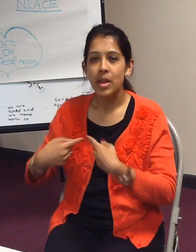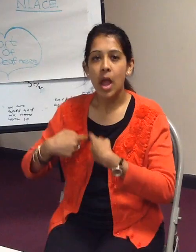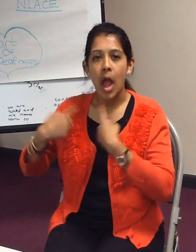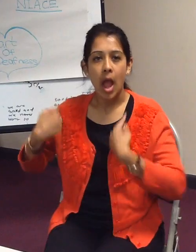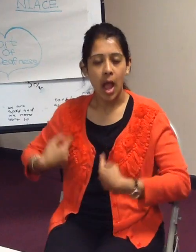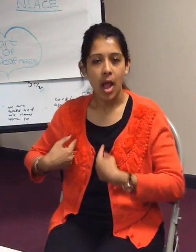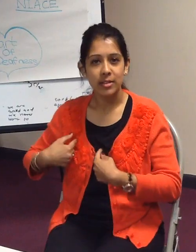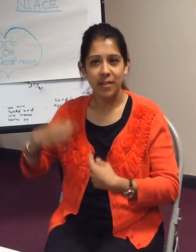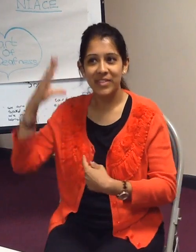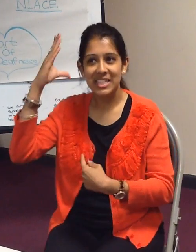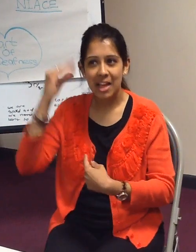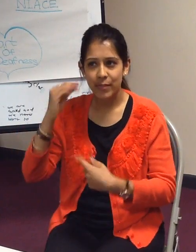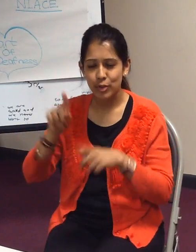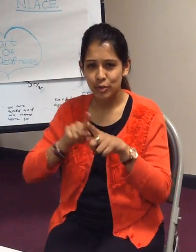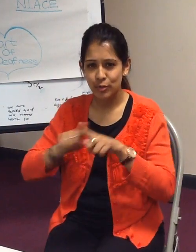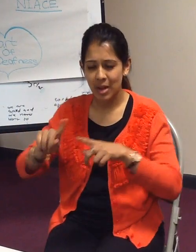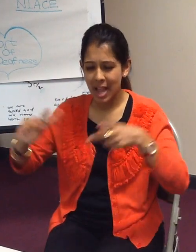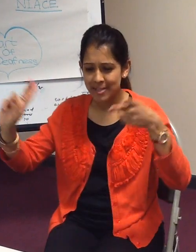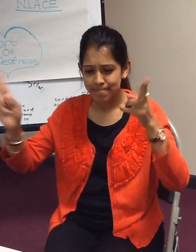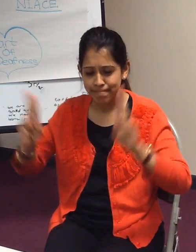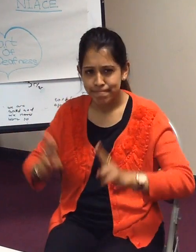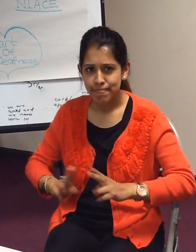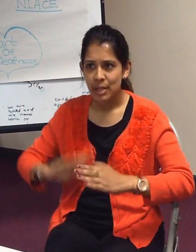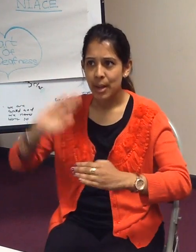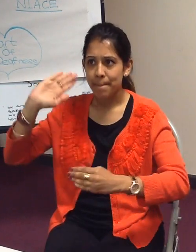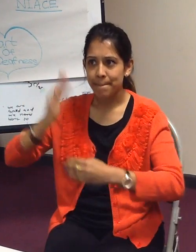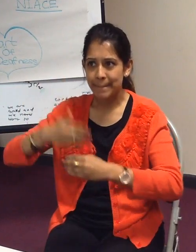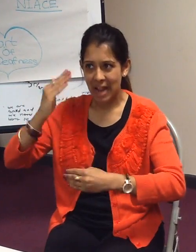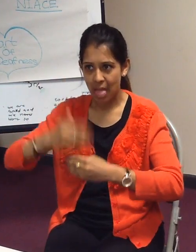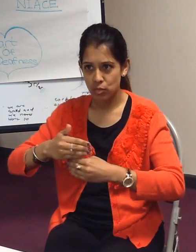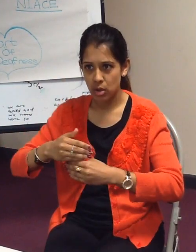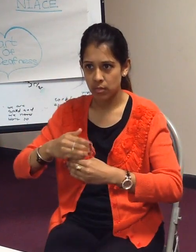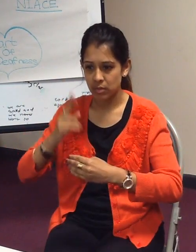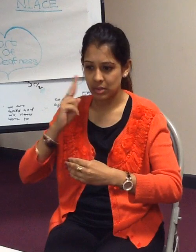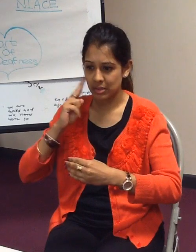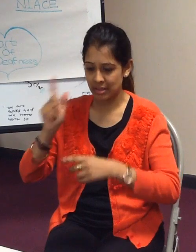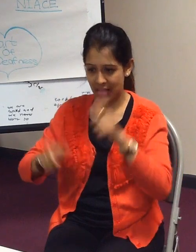HoD aims to reduce the barriers to participation that Deaf people face,